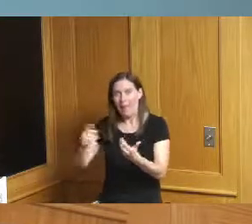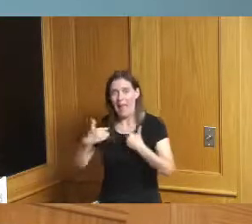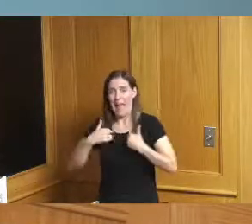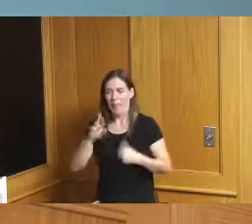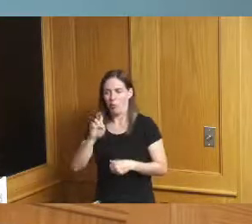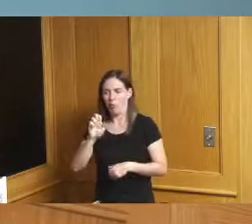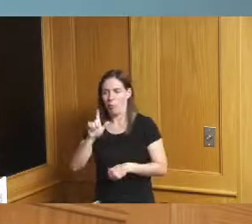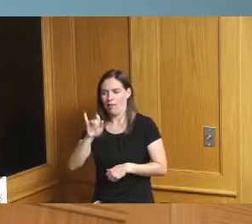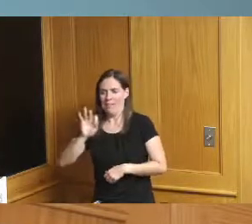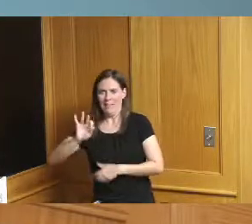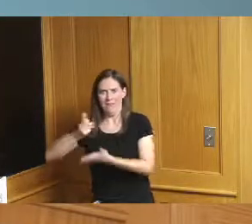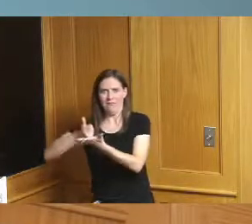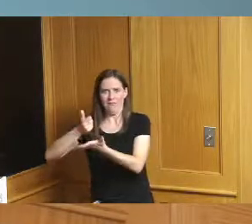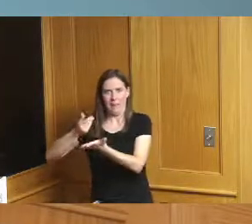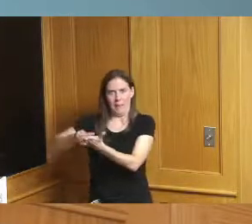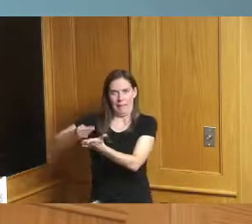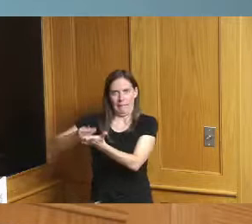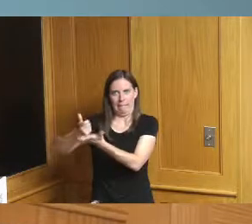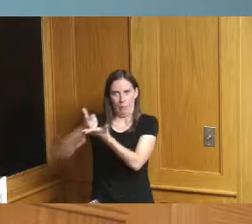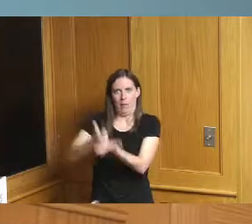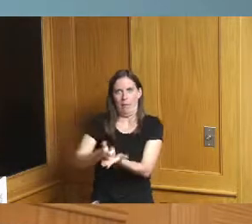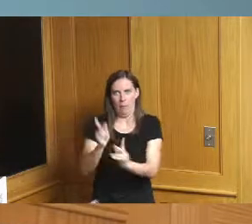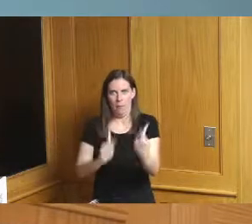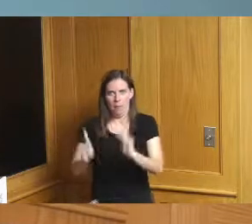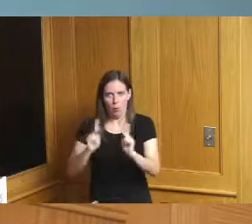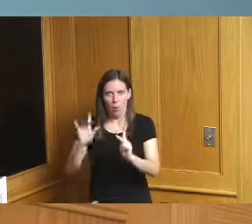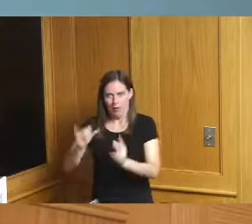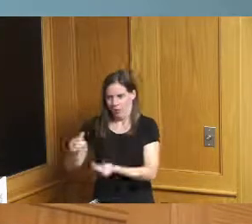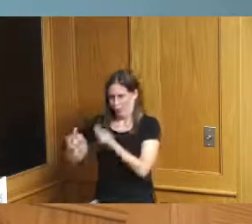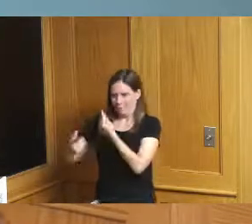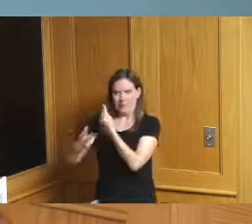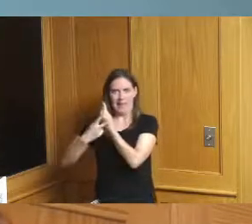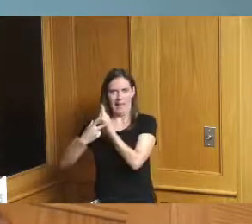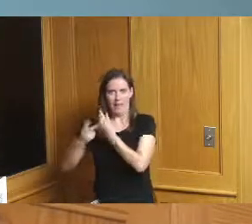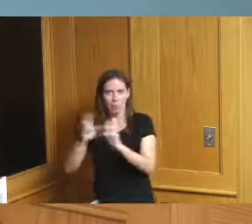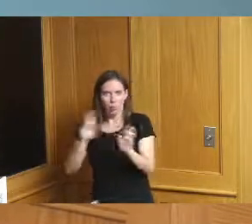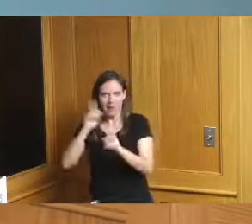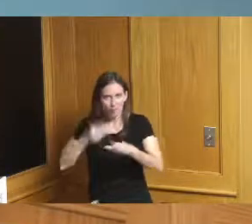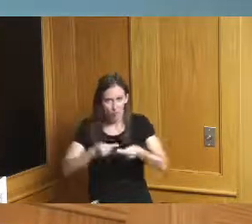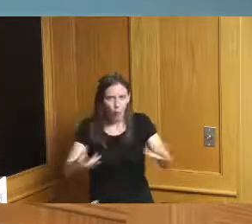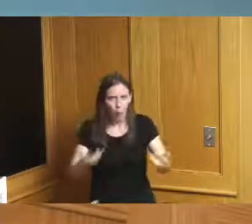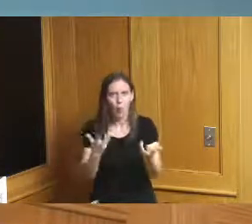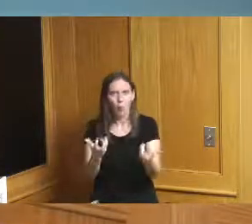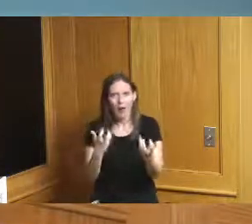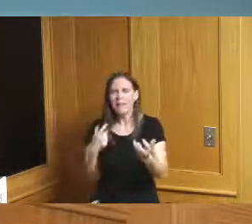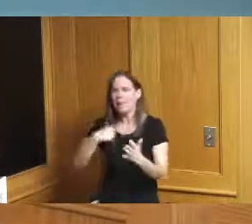and so one of the things i was going to ask you I notice in your slide the locations that we're